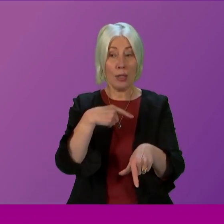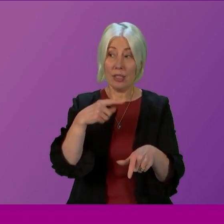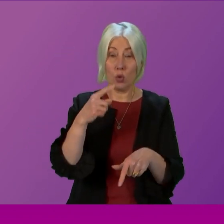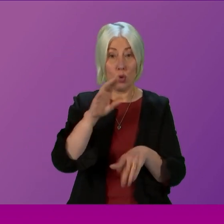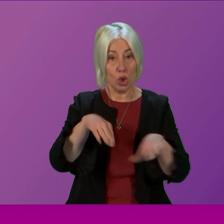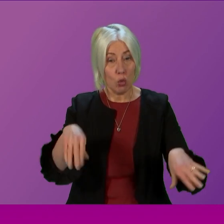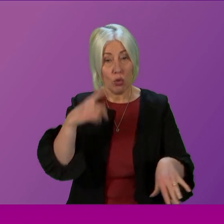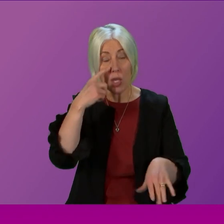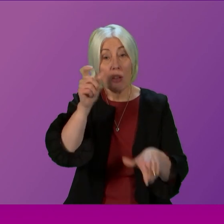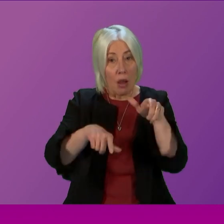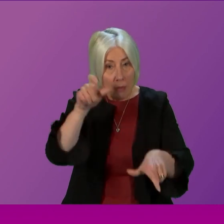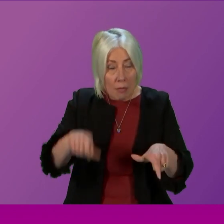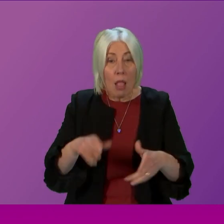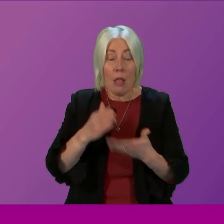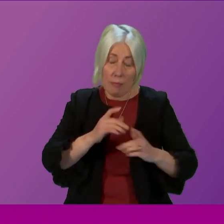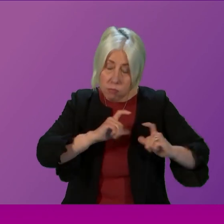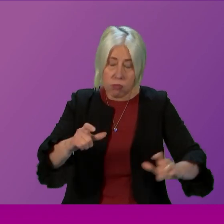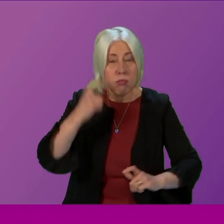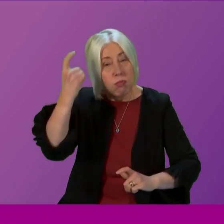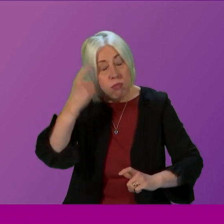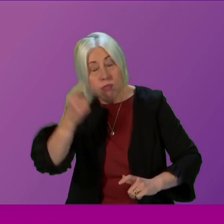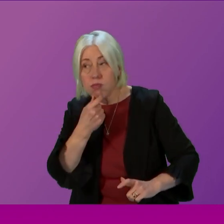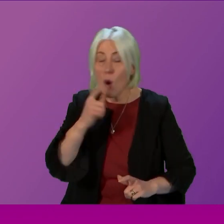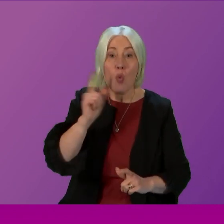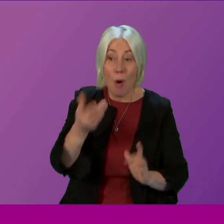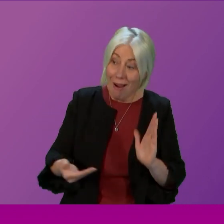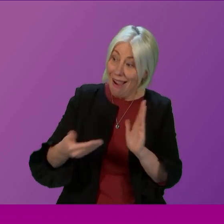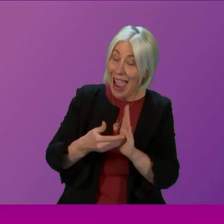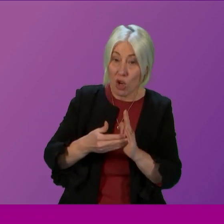We will continue to consider fully what additional steps we can take to support